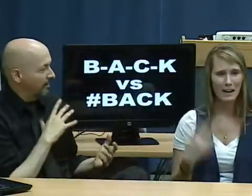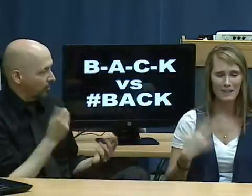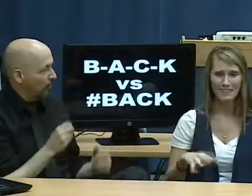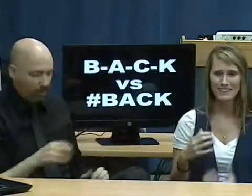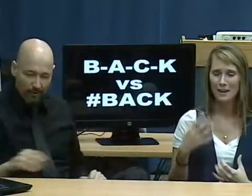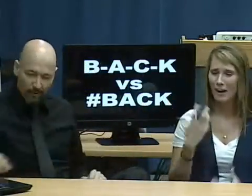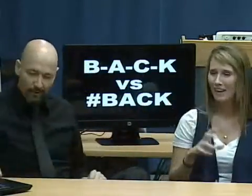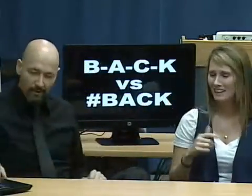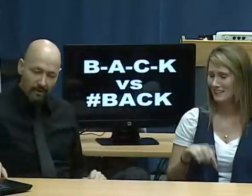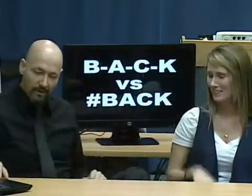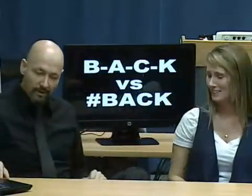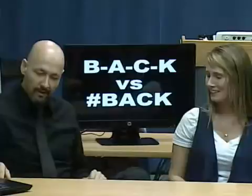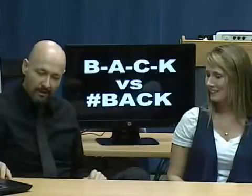Wow. This is the hot seat!